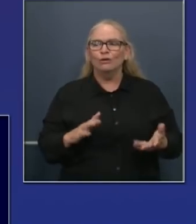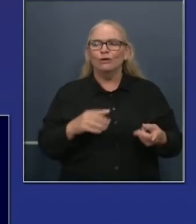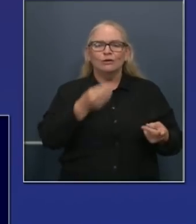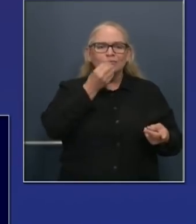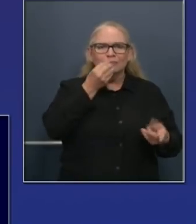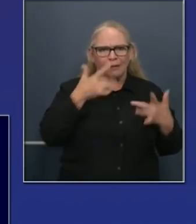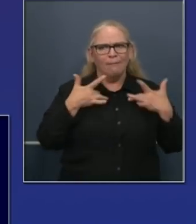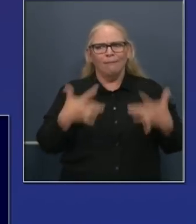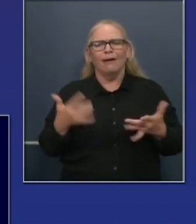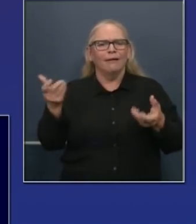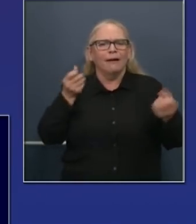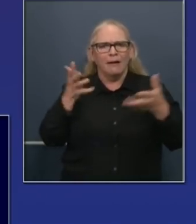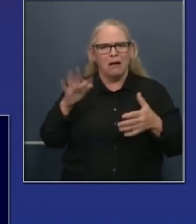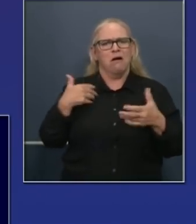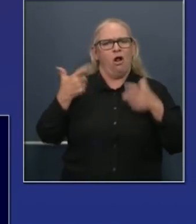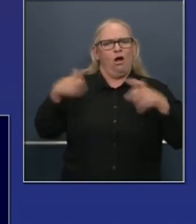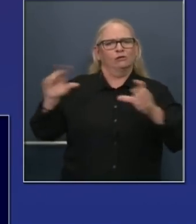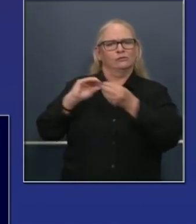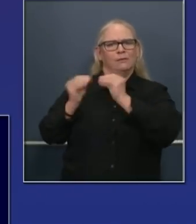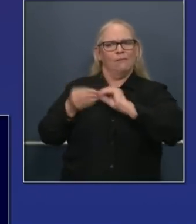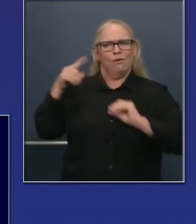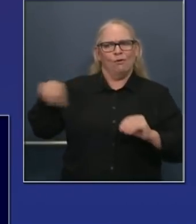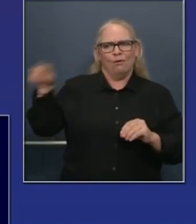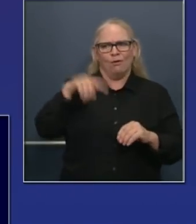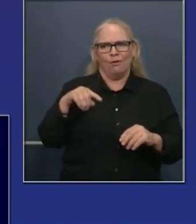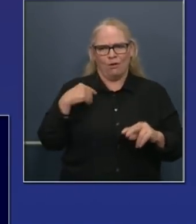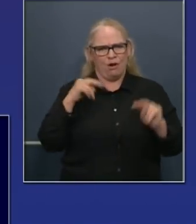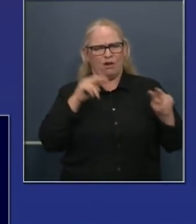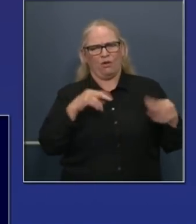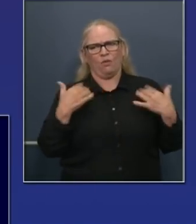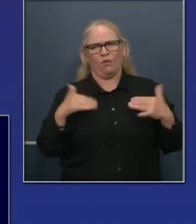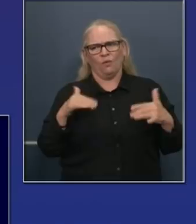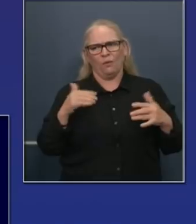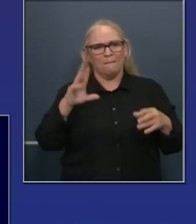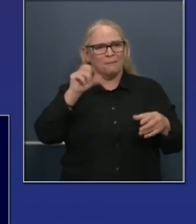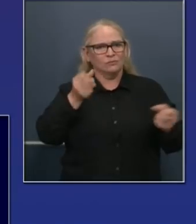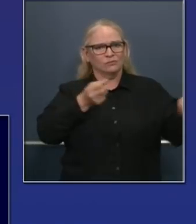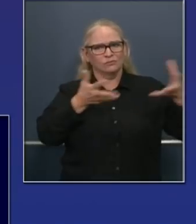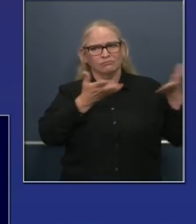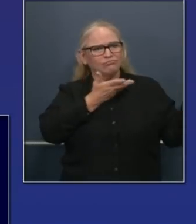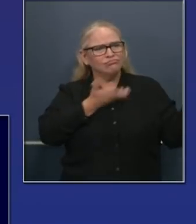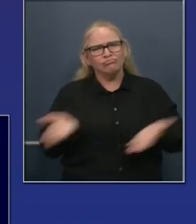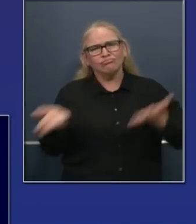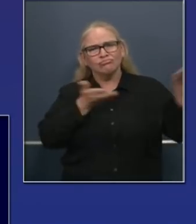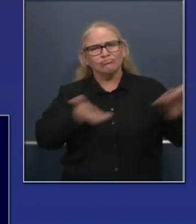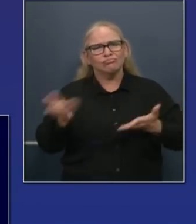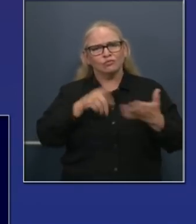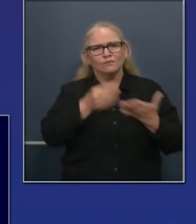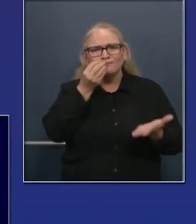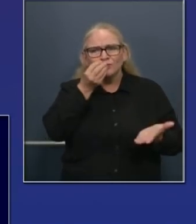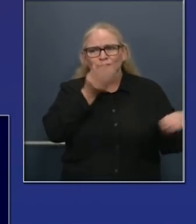COMMUNITY AND CONSTRUCTION LABORS AND THE COOKS AND FOOD PREPARATION WORKERS, OUR